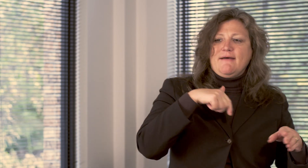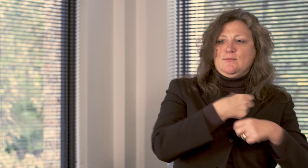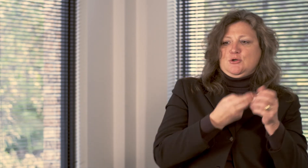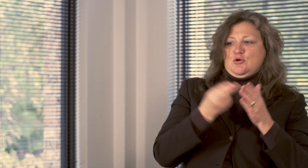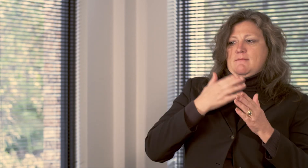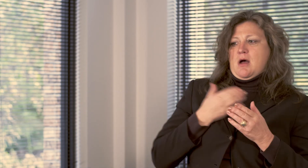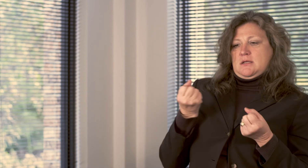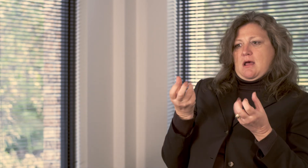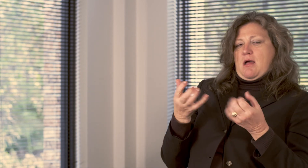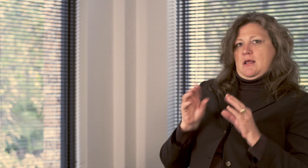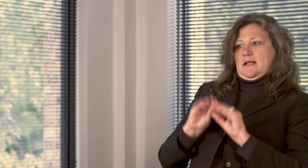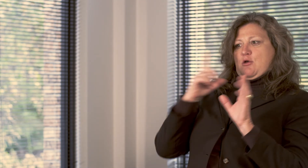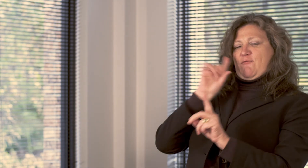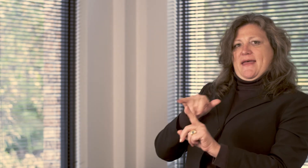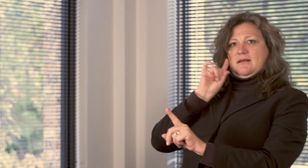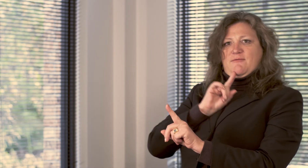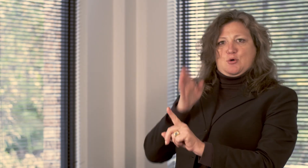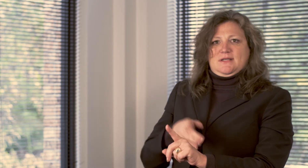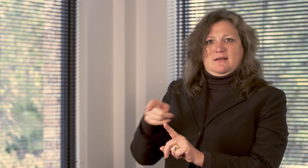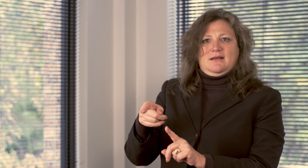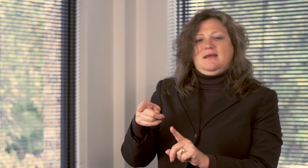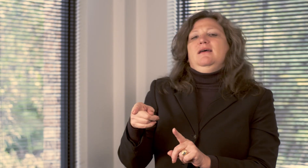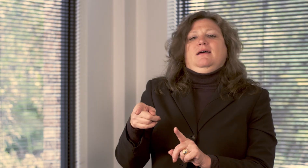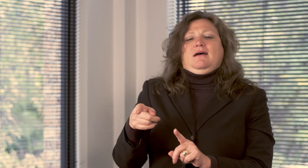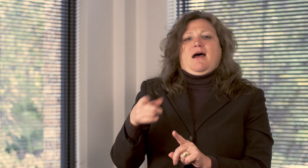and I have to make sure my signing is clear for the Deaf person.